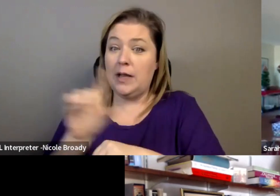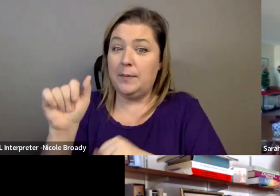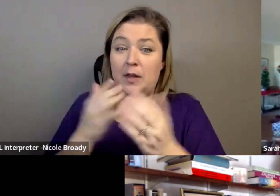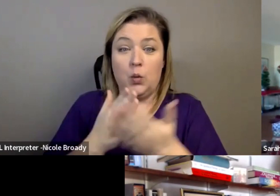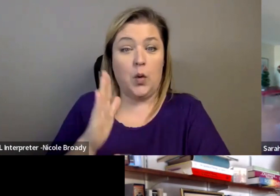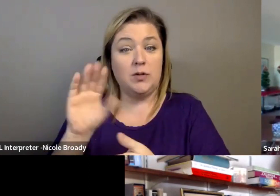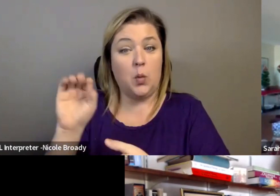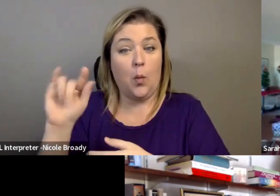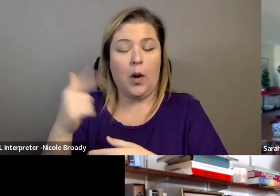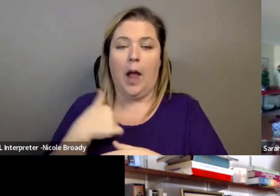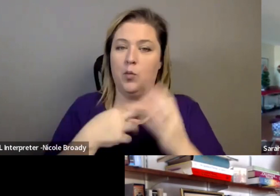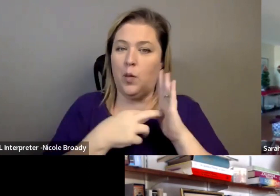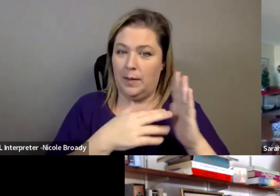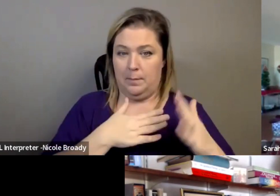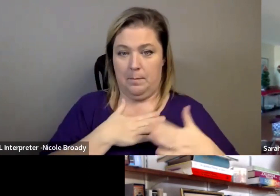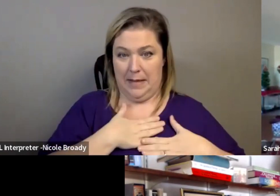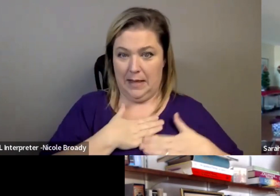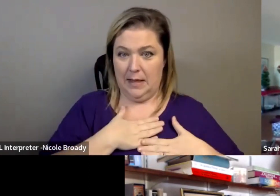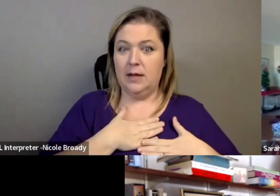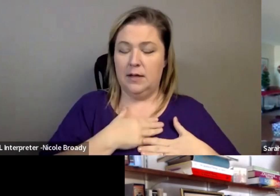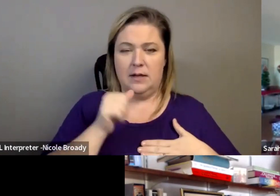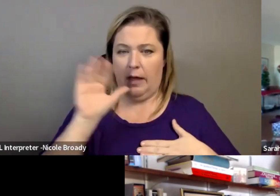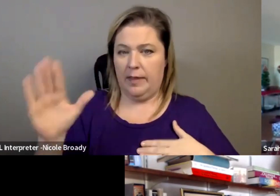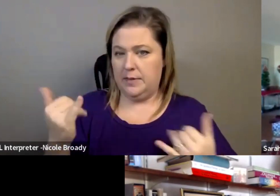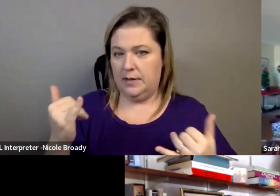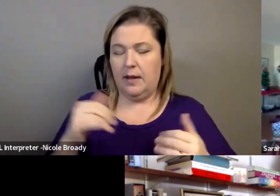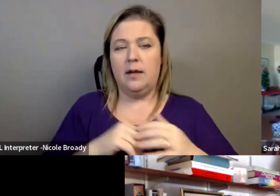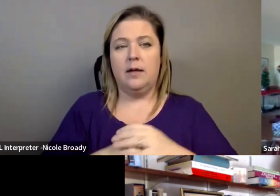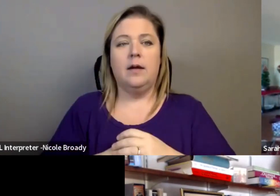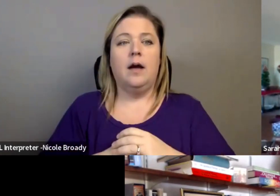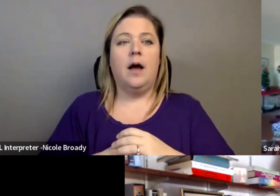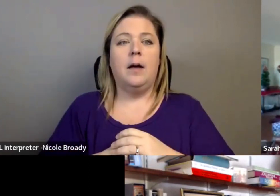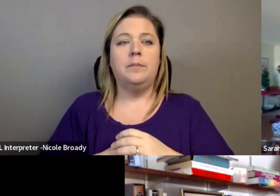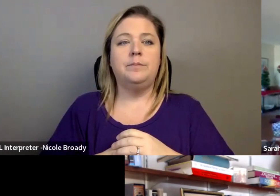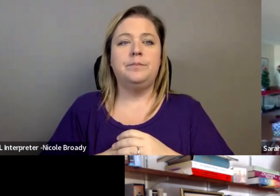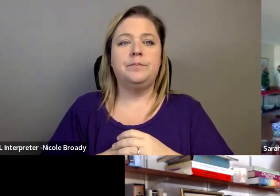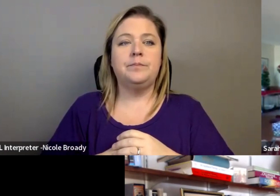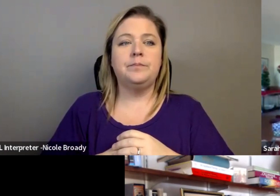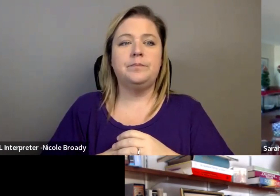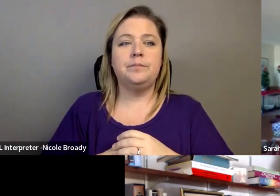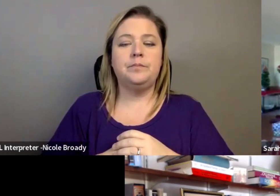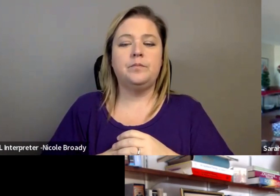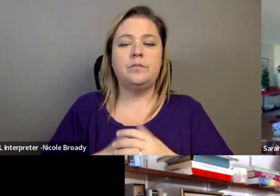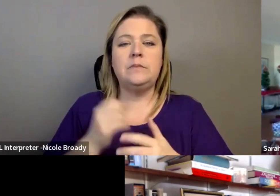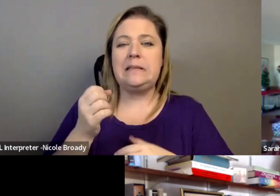myself today, I'm not here to represent them. There are several aspects that I feel are more person centered that they